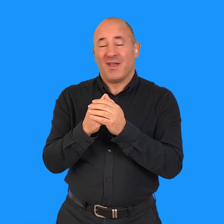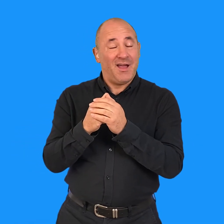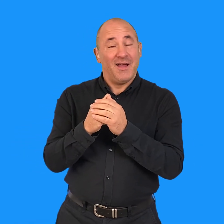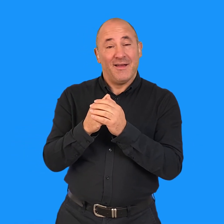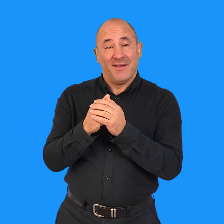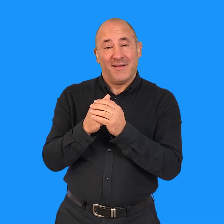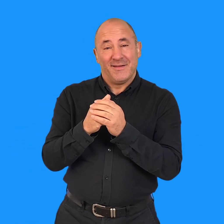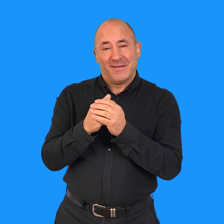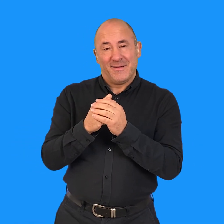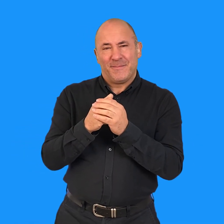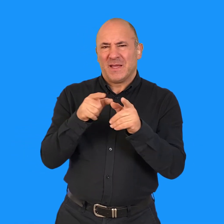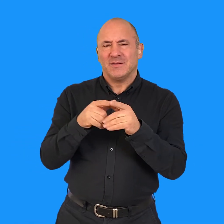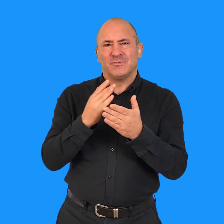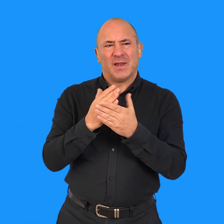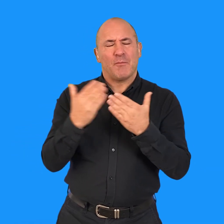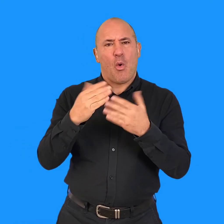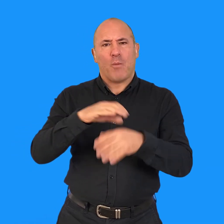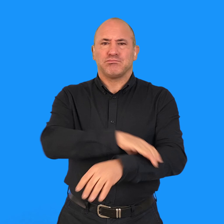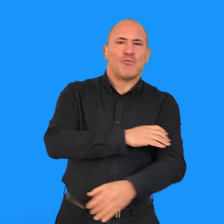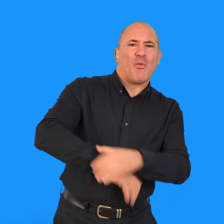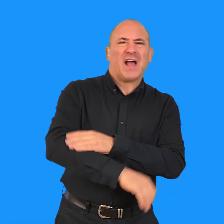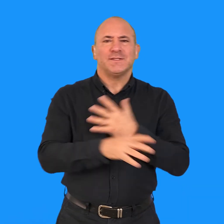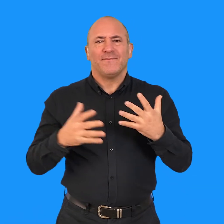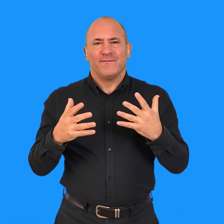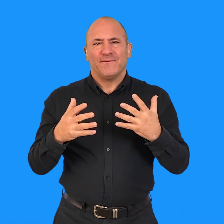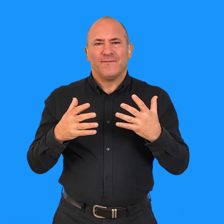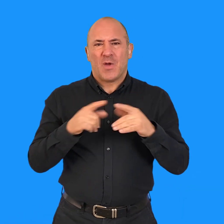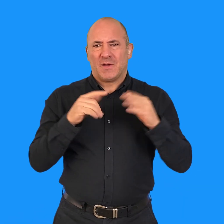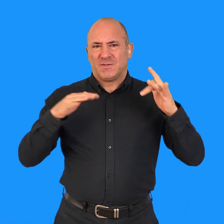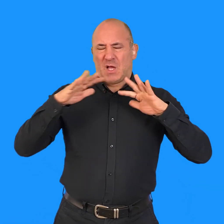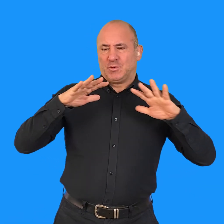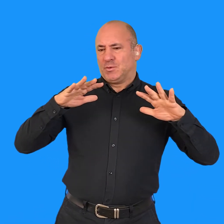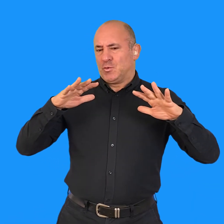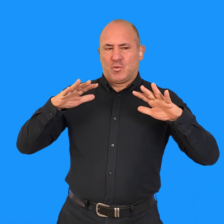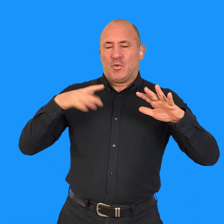Yes. Very proactive saying, whereas the tensions are things that could be resolved.